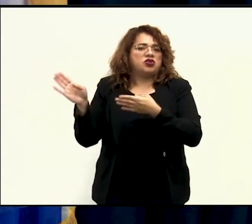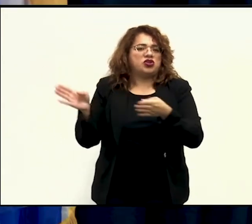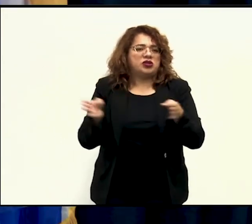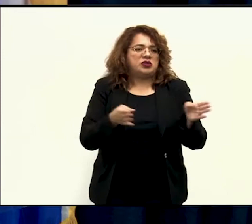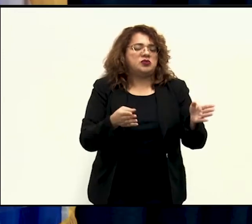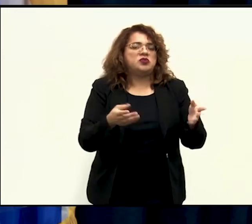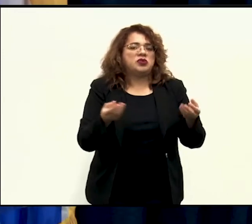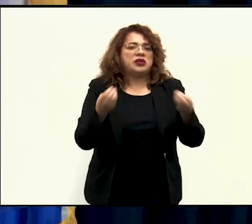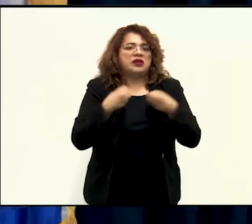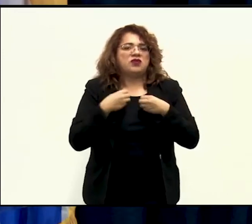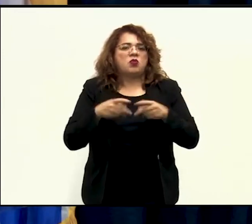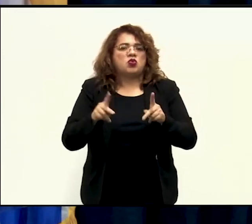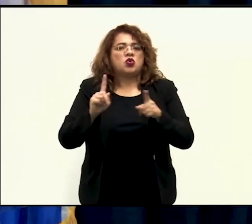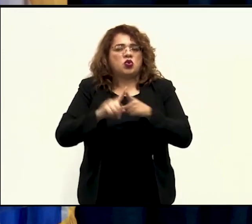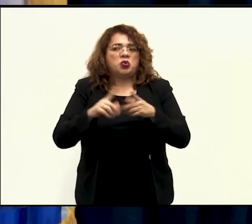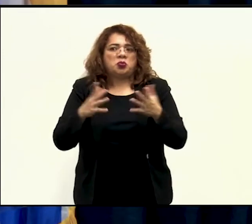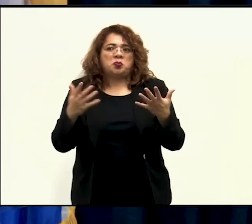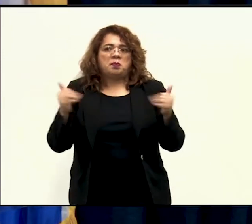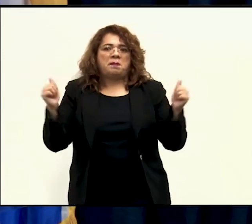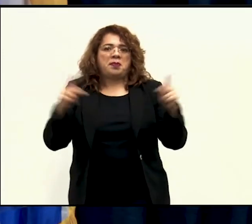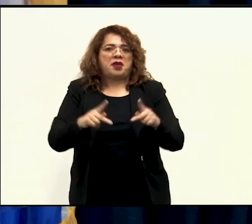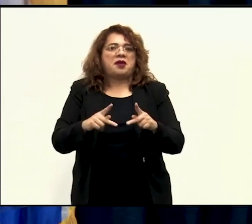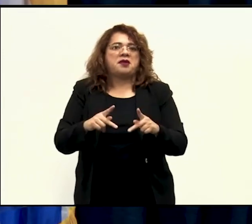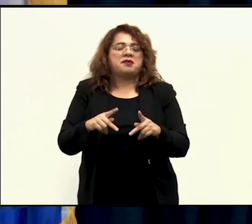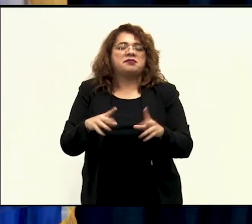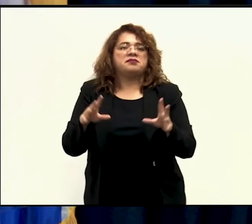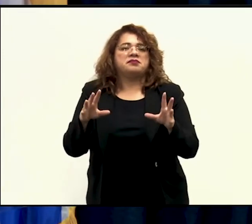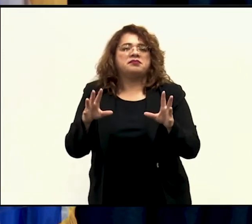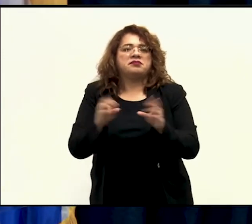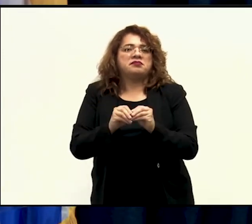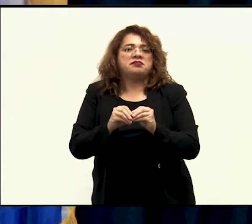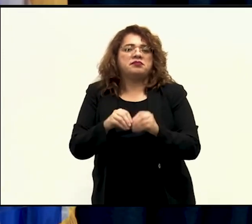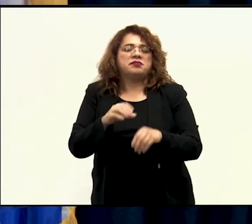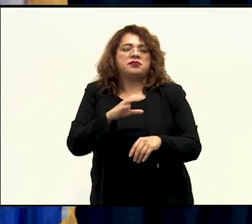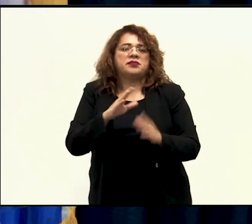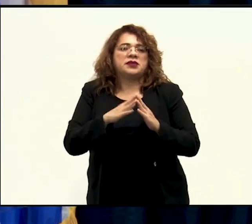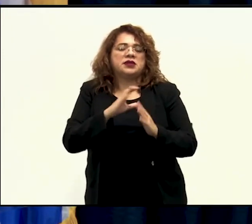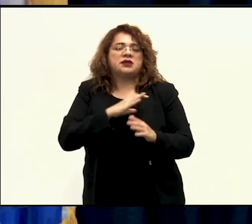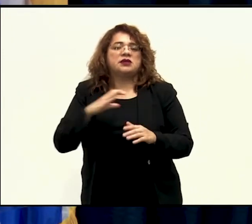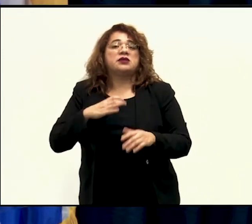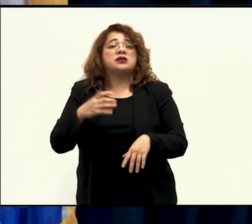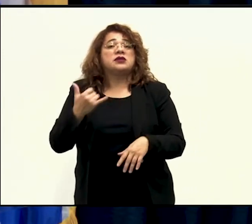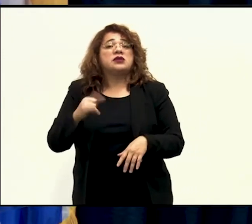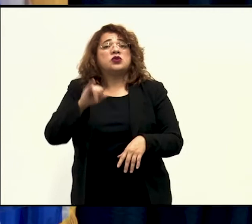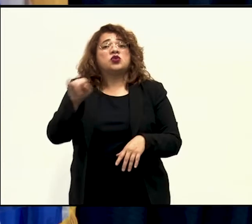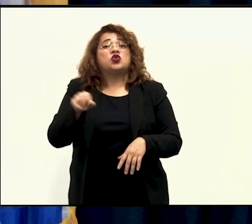Four our final question, we're going to circle back with Julie from ABC7.